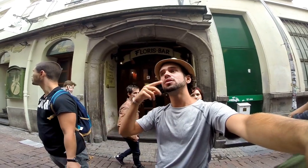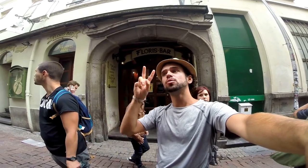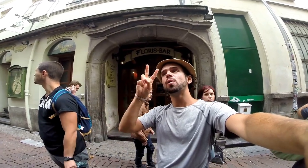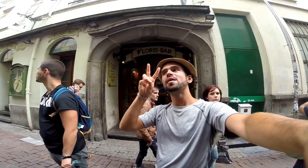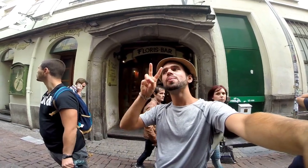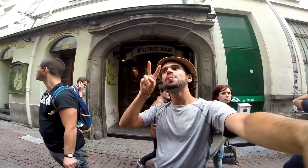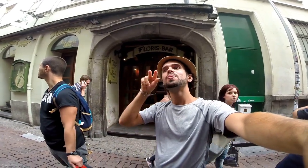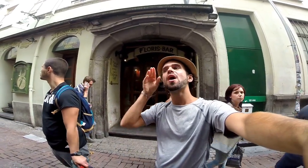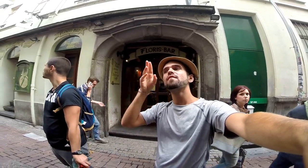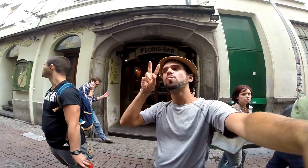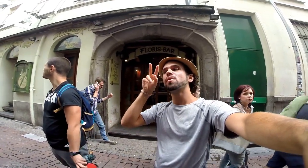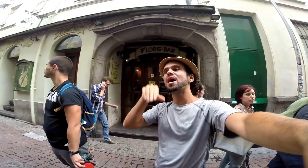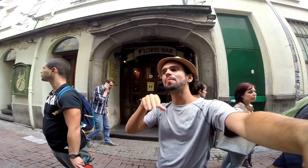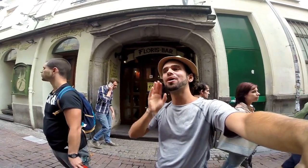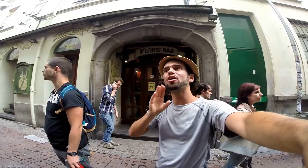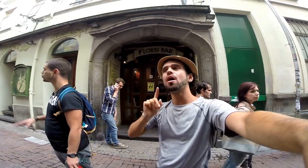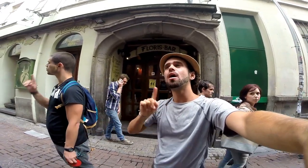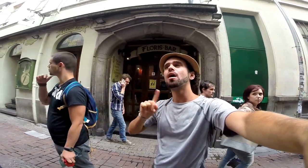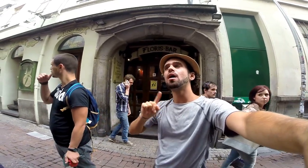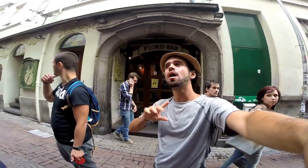For what? Oh that bar has over 2,000 beer selections